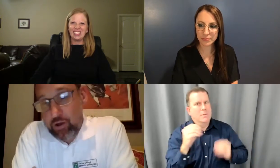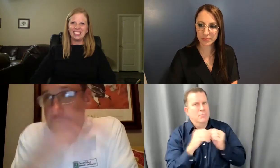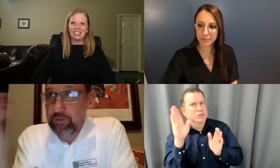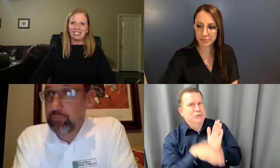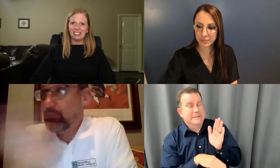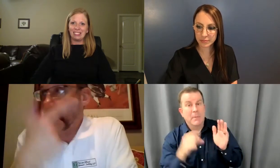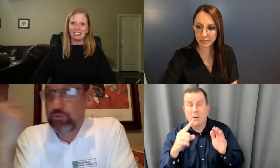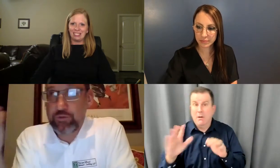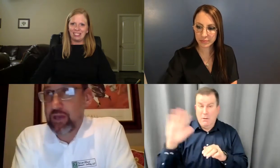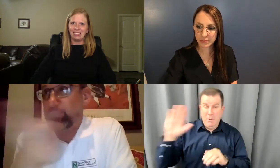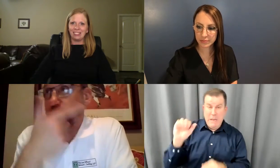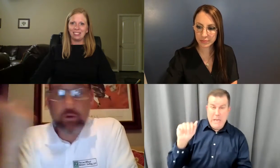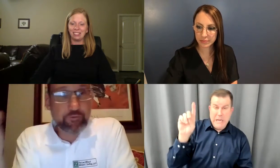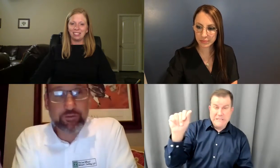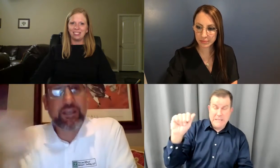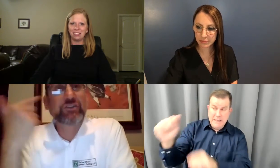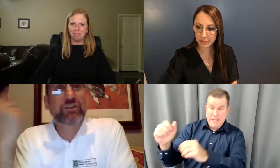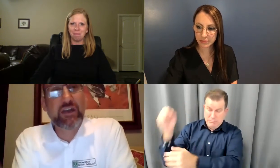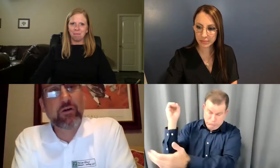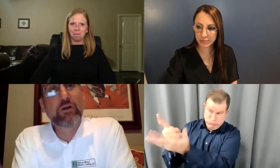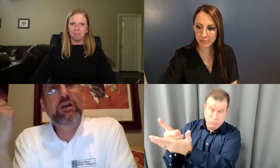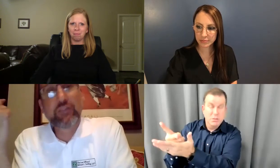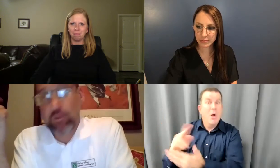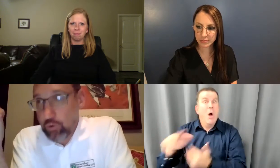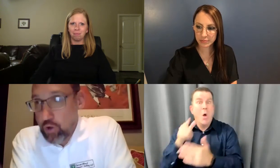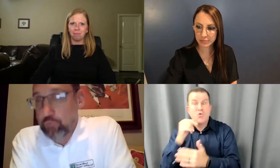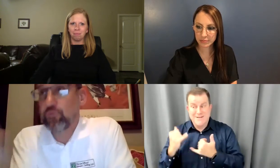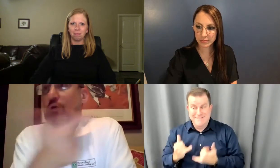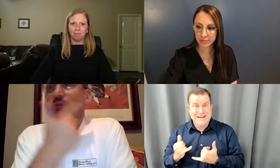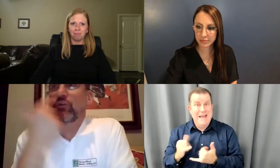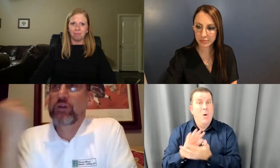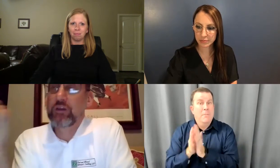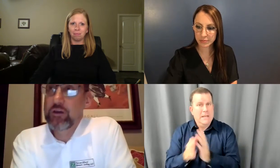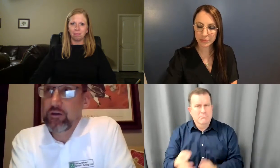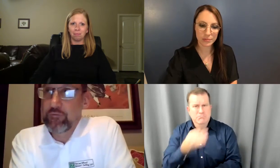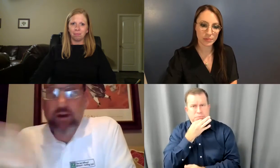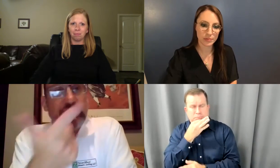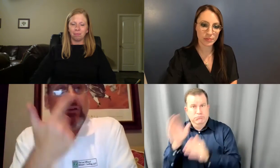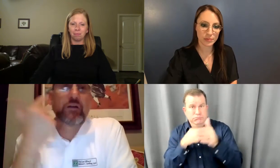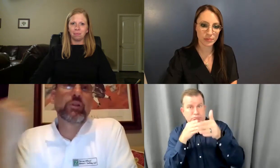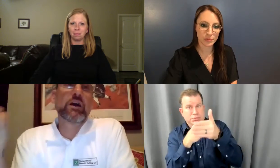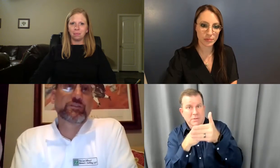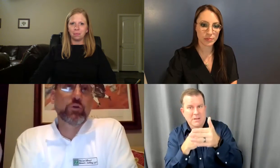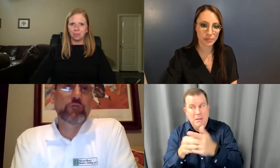all of the people who do expert work for litigation now, they were all formed doing voluntary compliance work